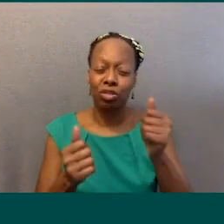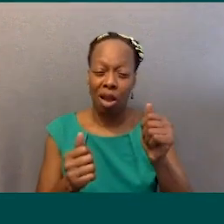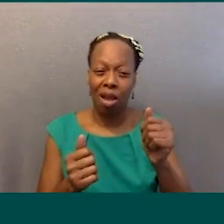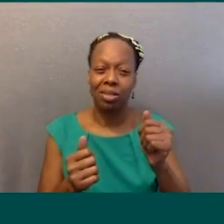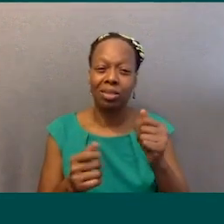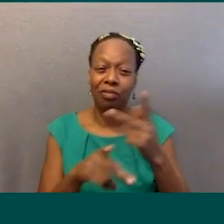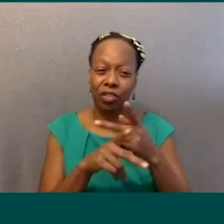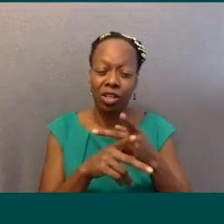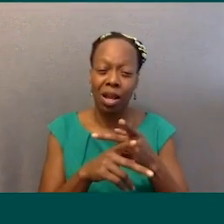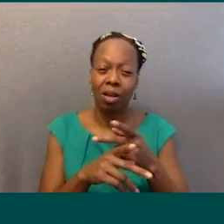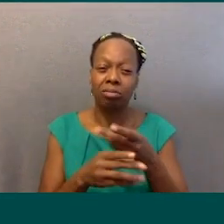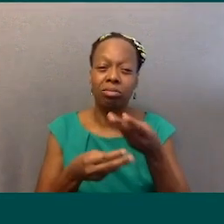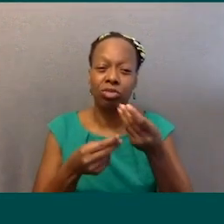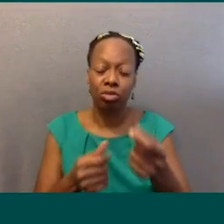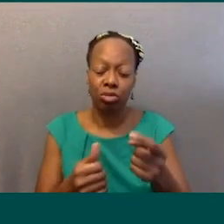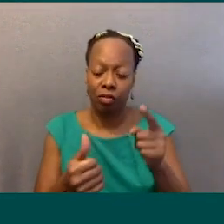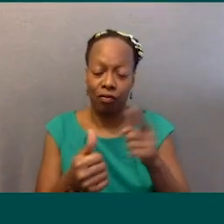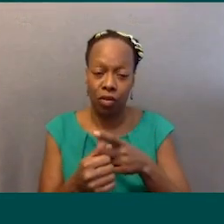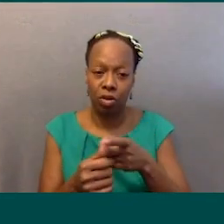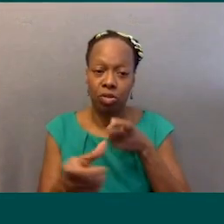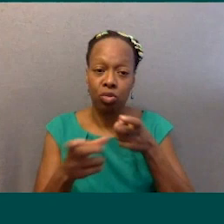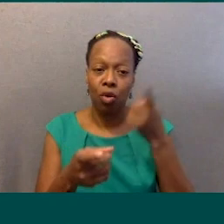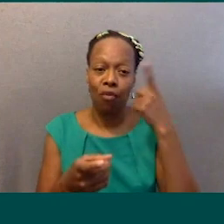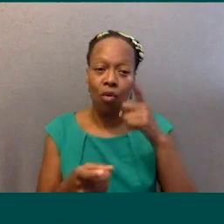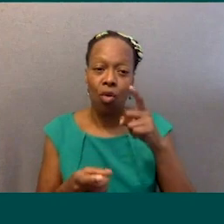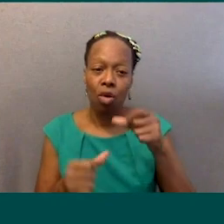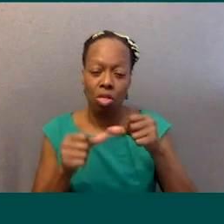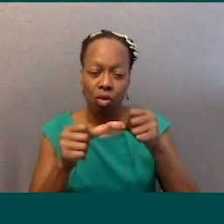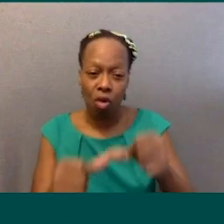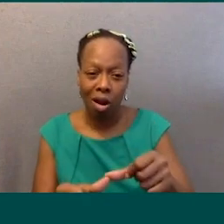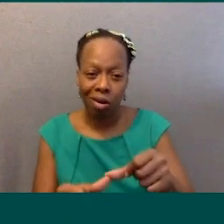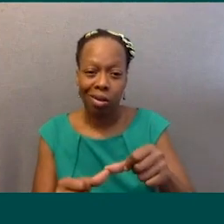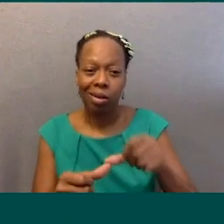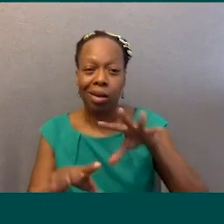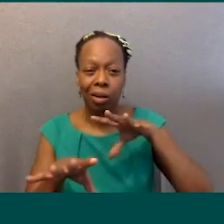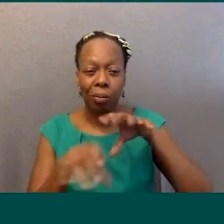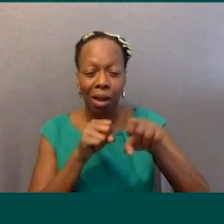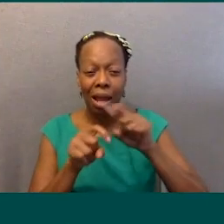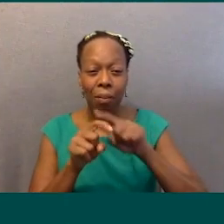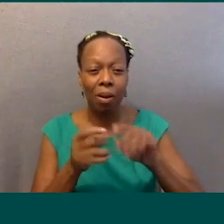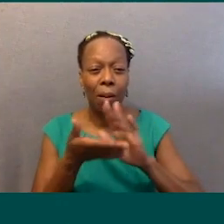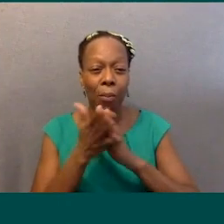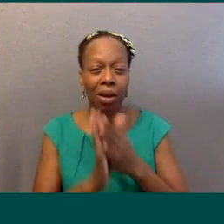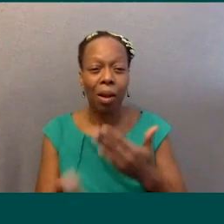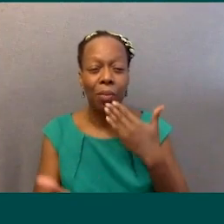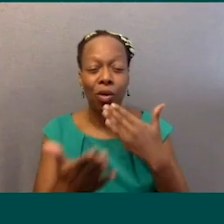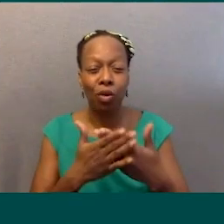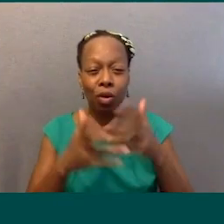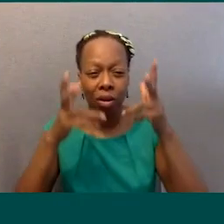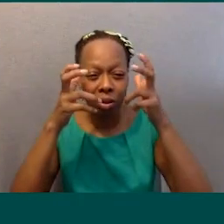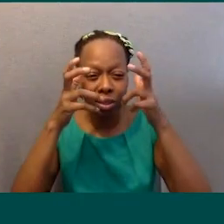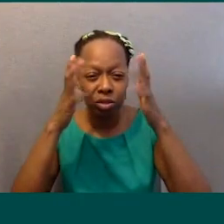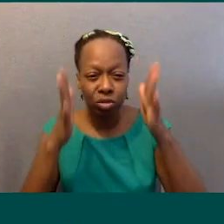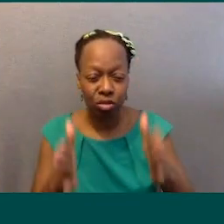but be a good listener and check every top to bottom to find out the pain source.